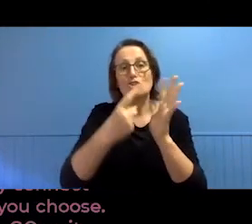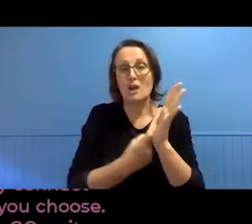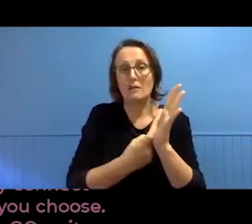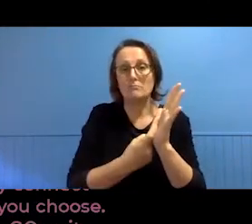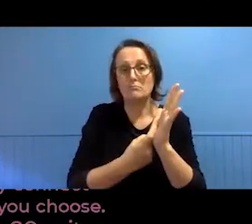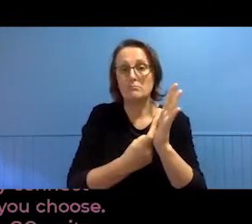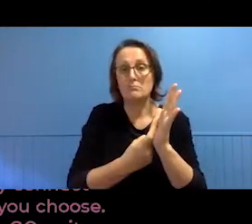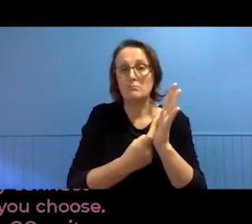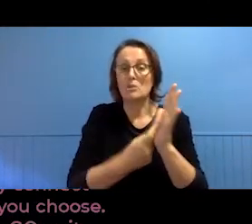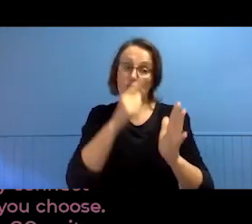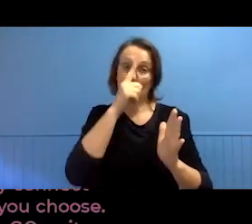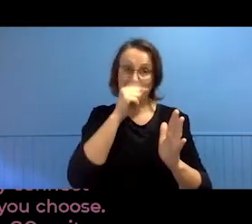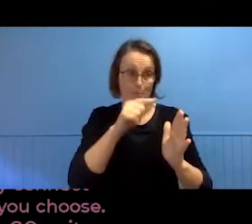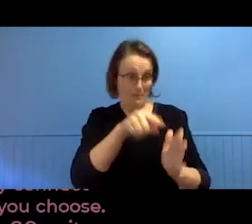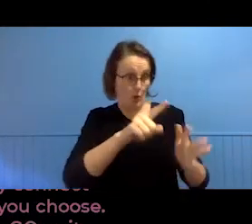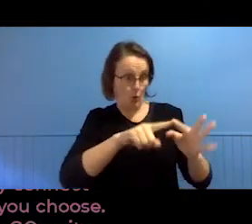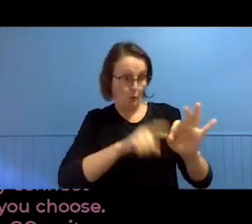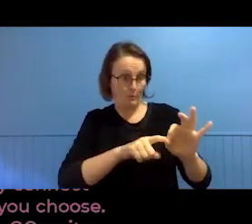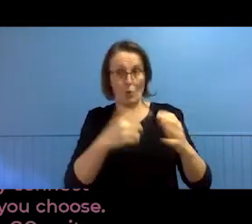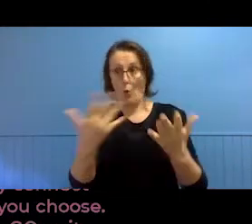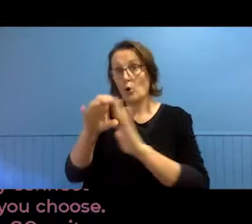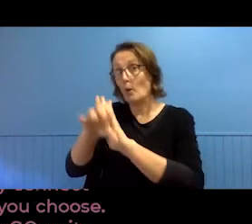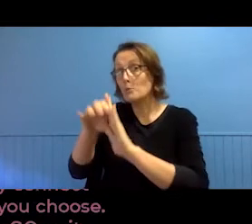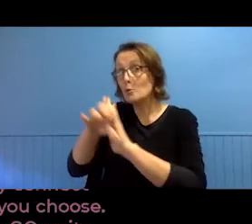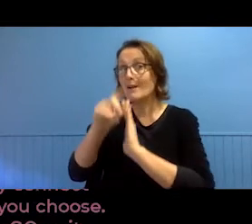based piece of equipment and what it will allow you to do is actually